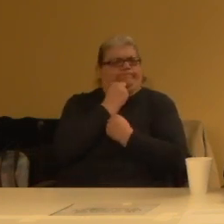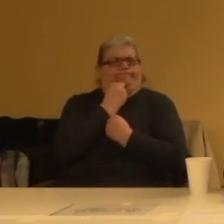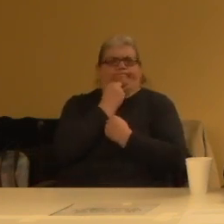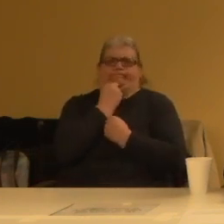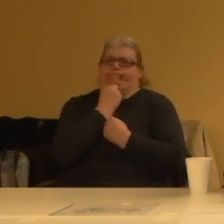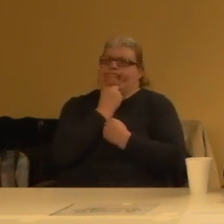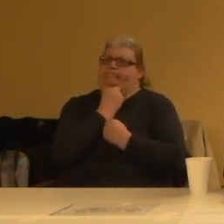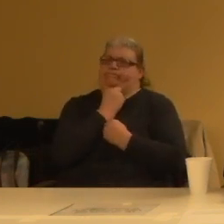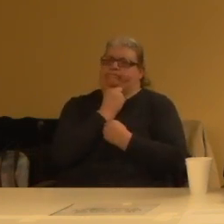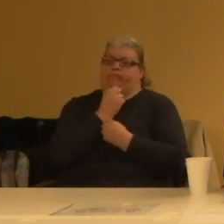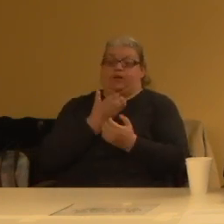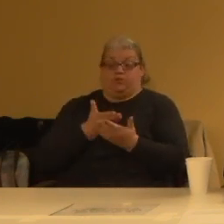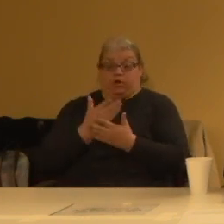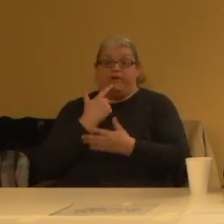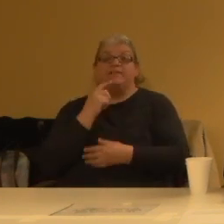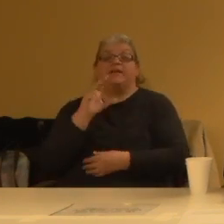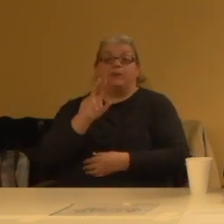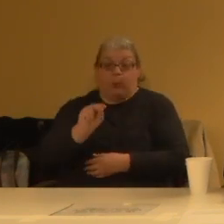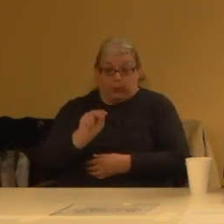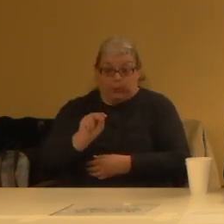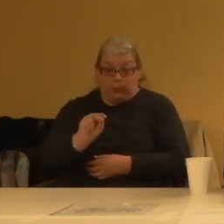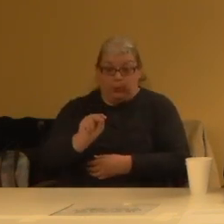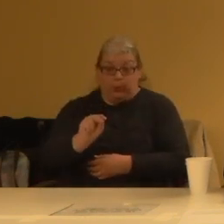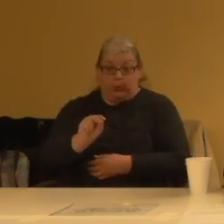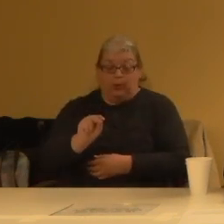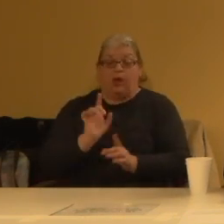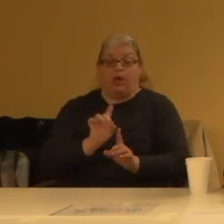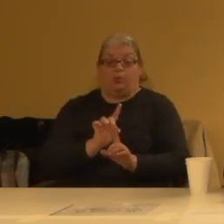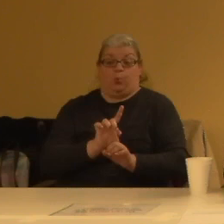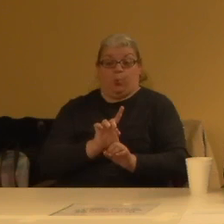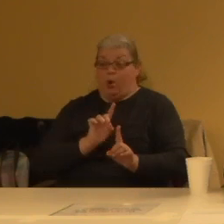to say no, and to walk the ham and cheese sandwich away.